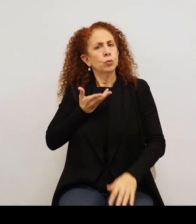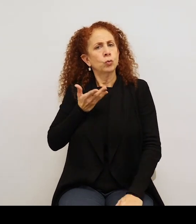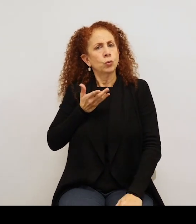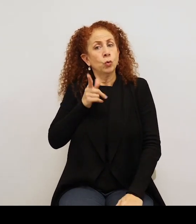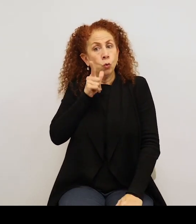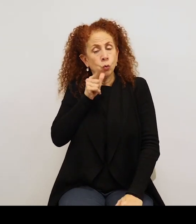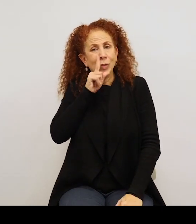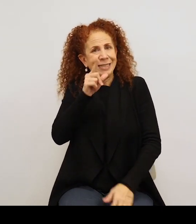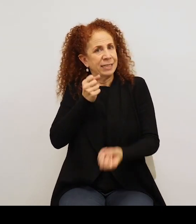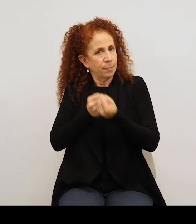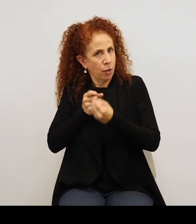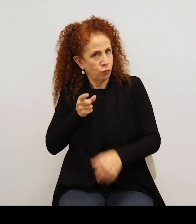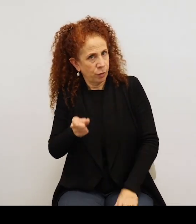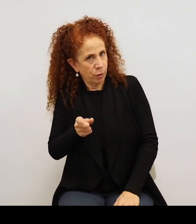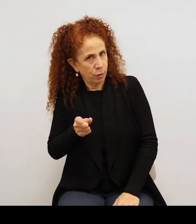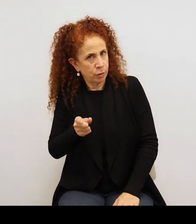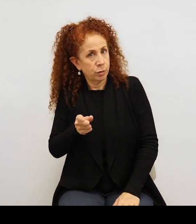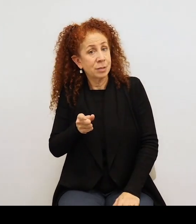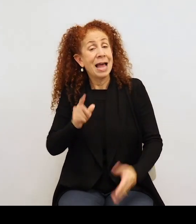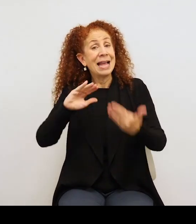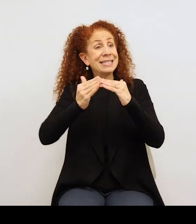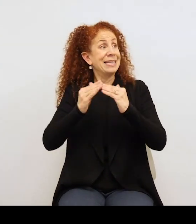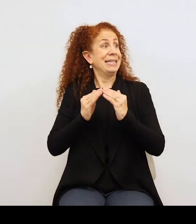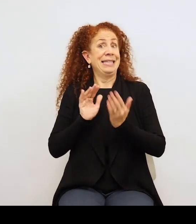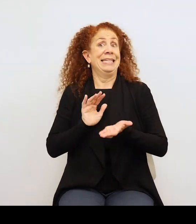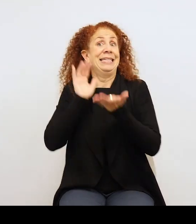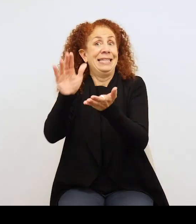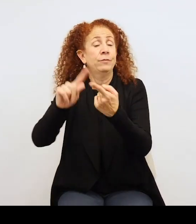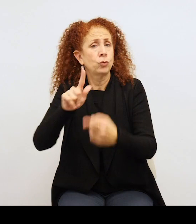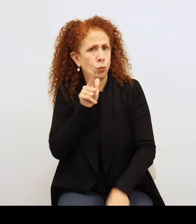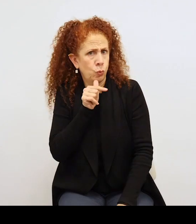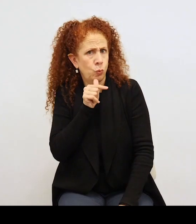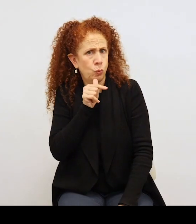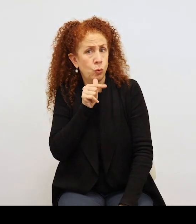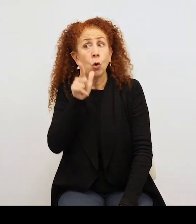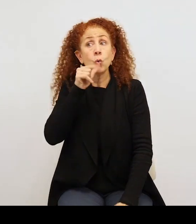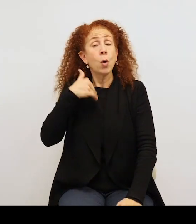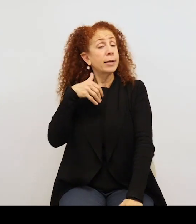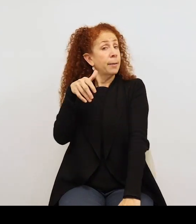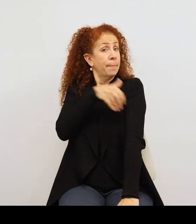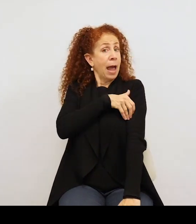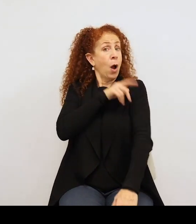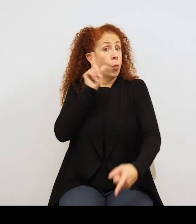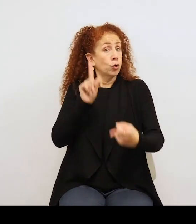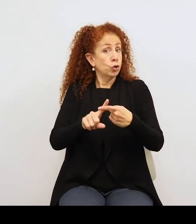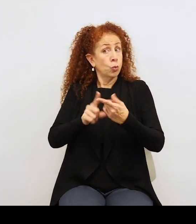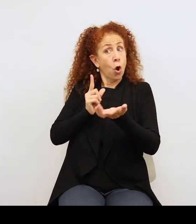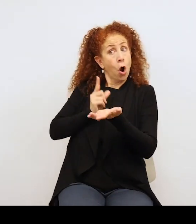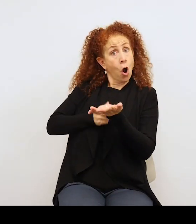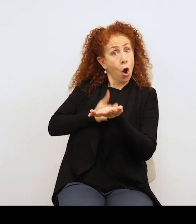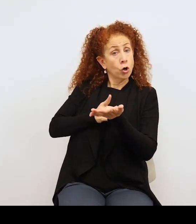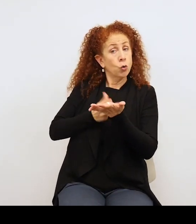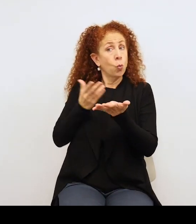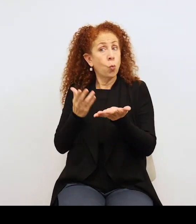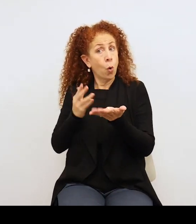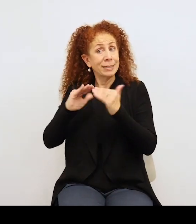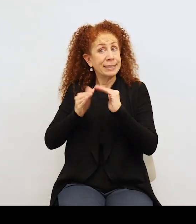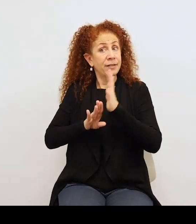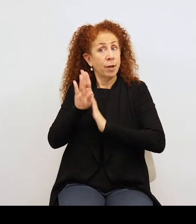is sponsoring this and who we're giving the city to and who has the power to argue what city development should